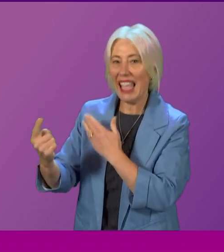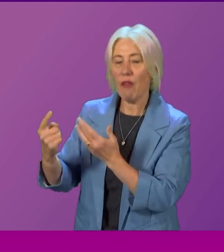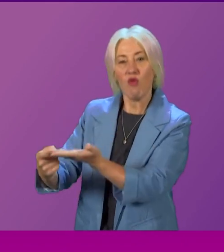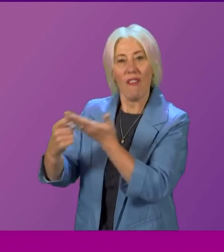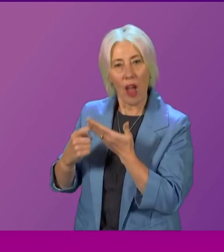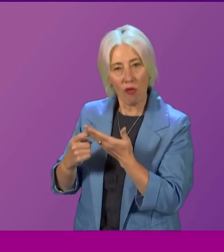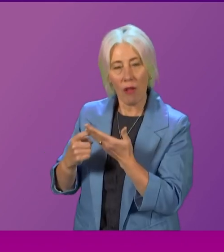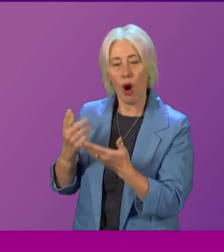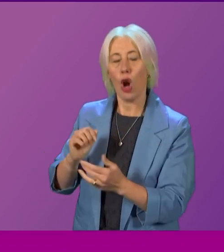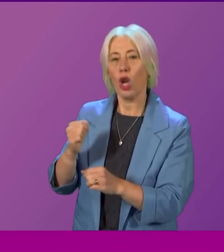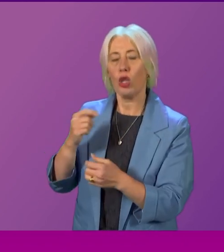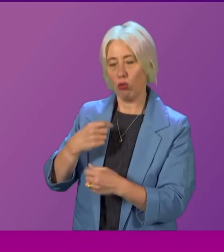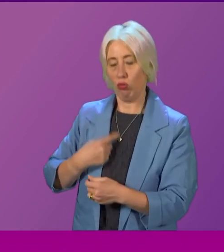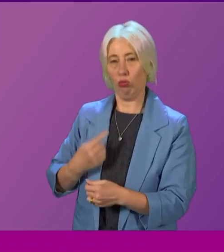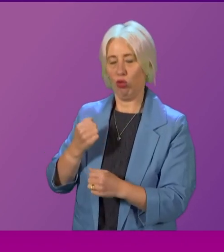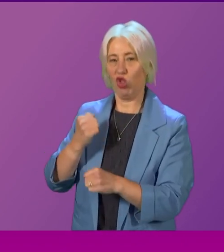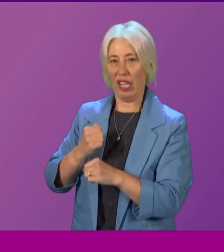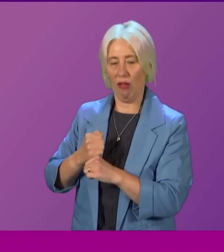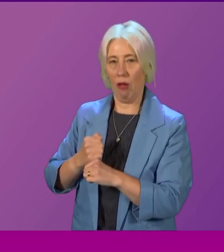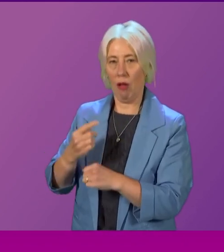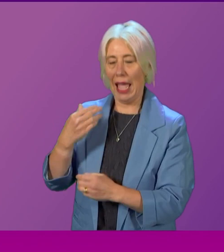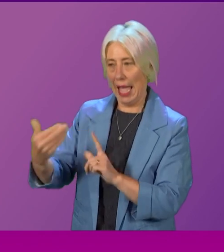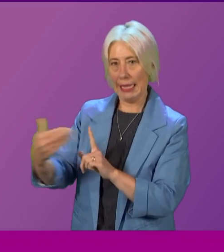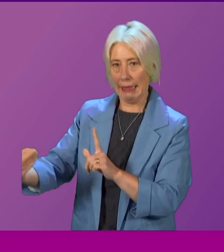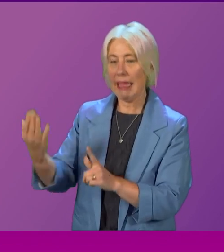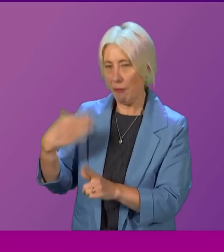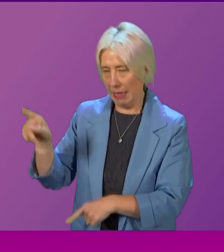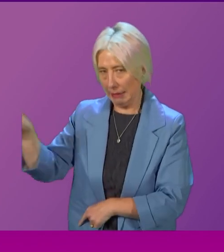identity have done so.”